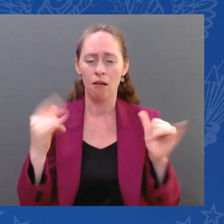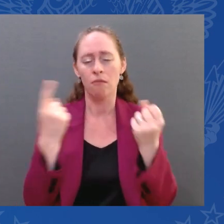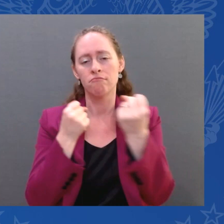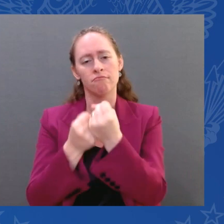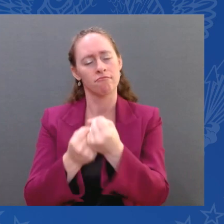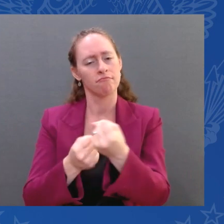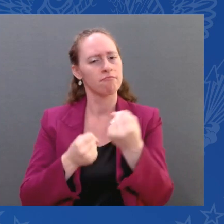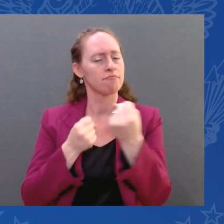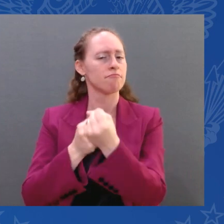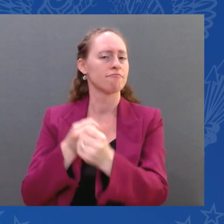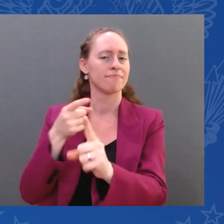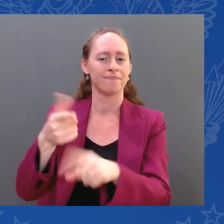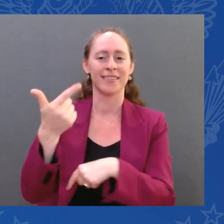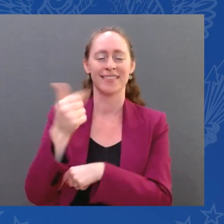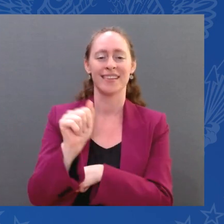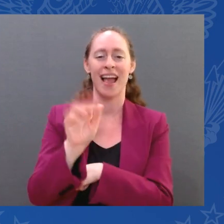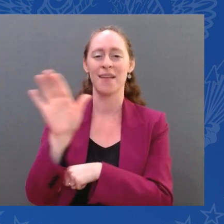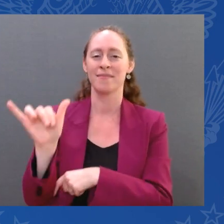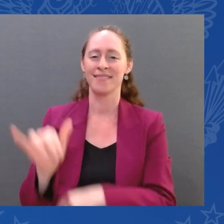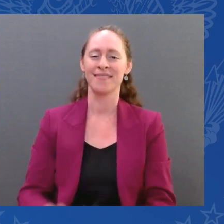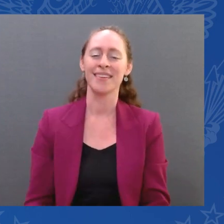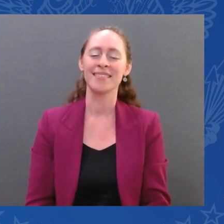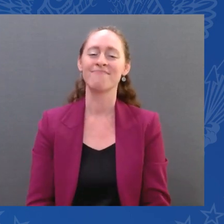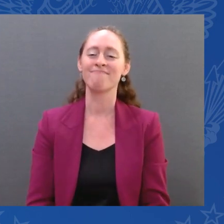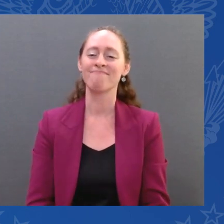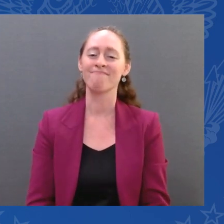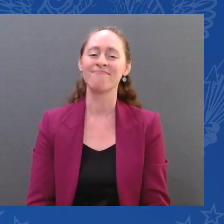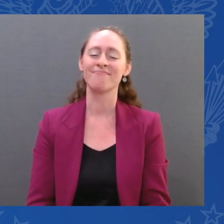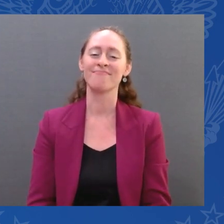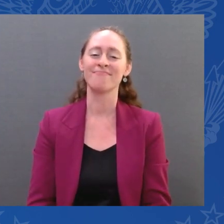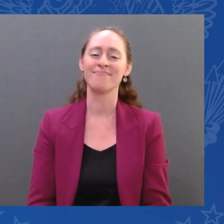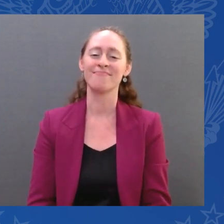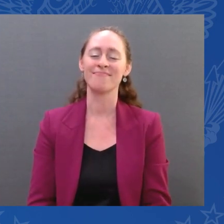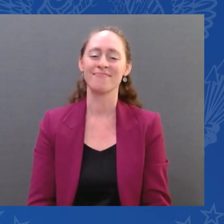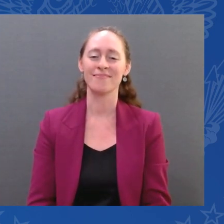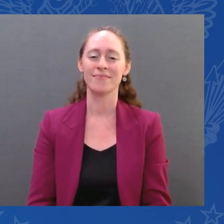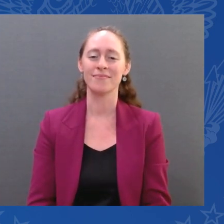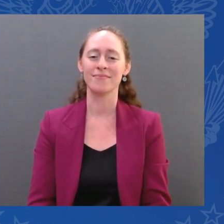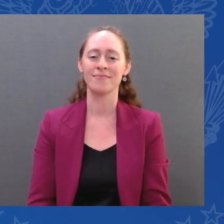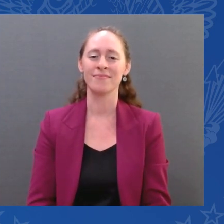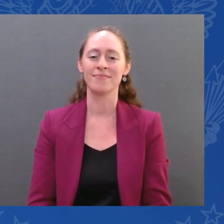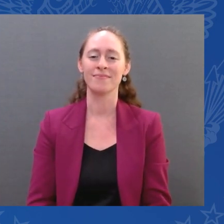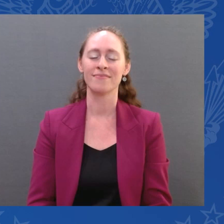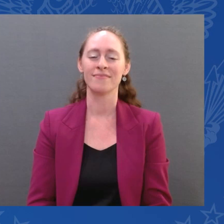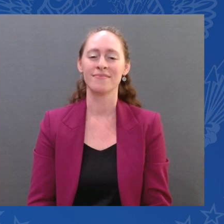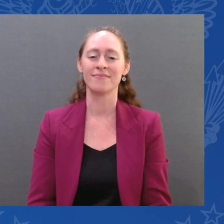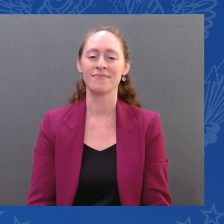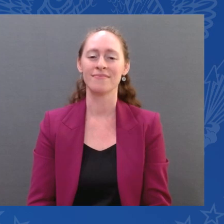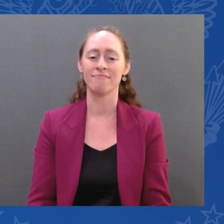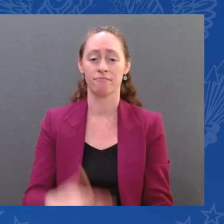And the whole nation has learned. She's the embodiment, the most of them, the most of a single, significant American trait.